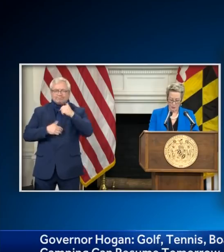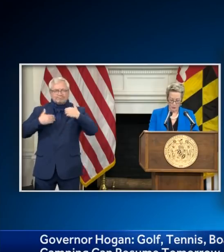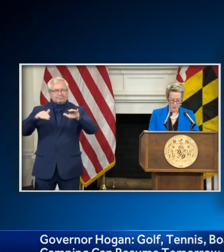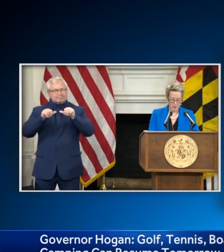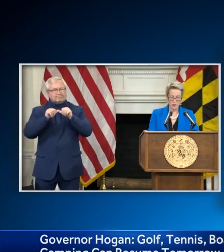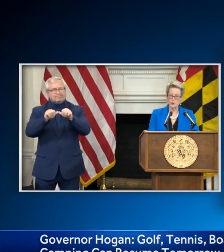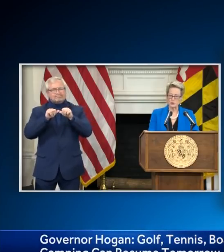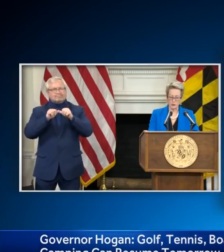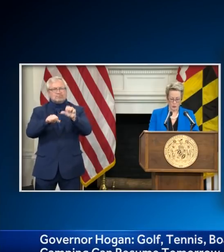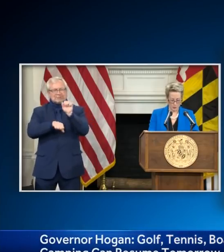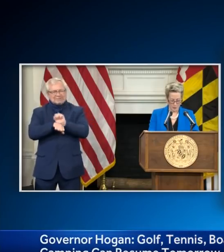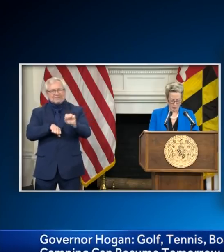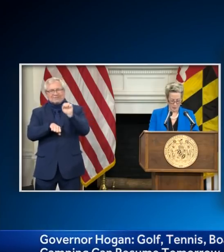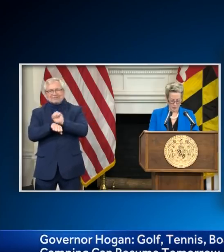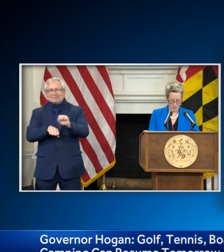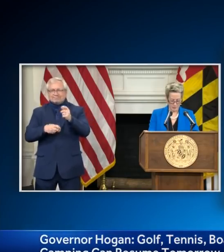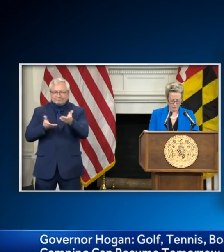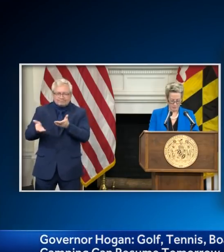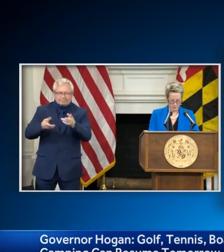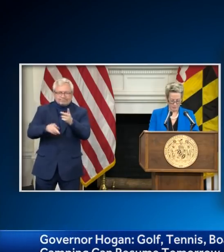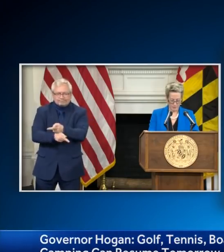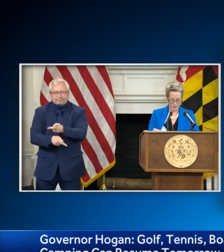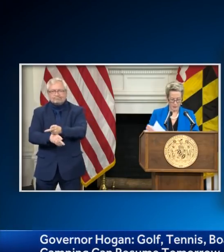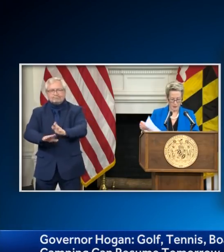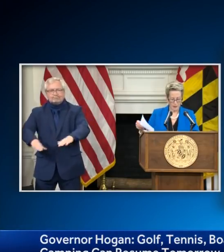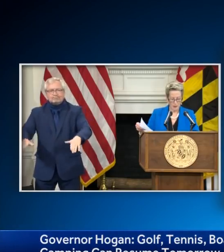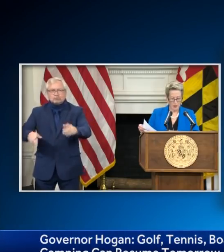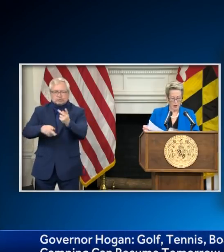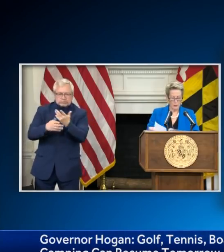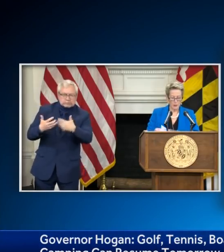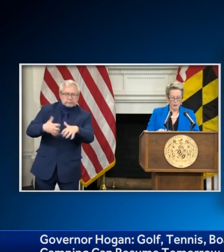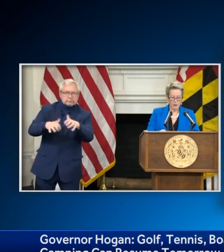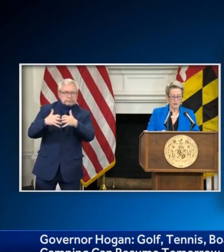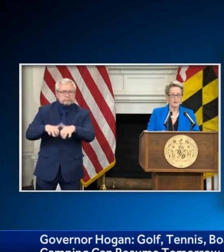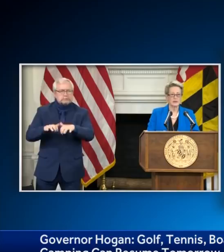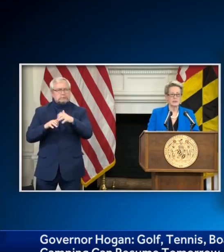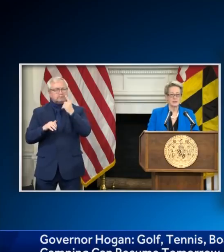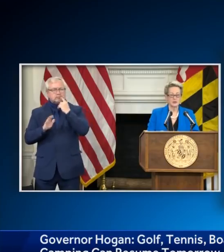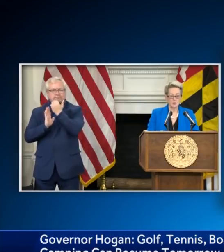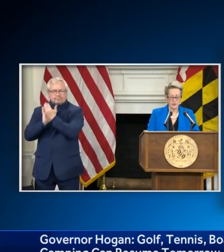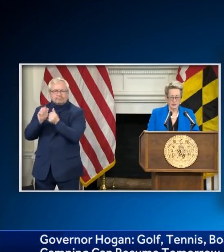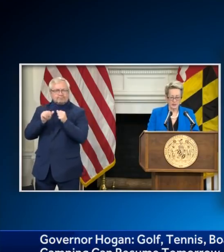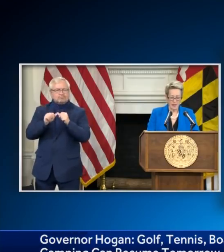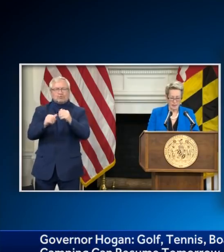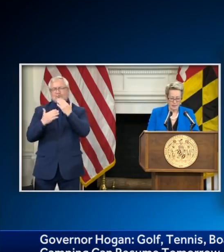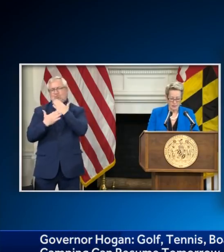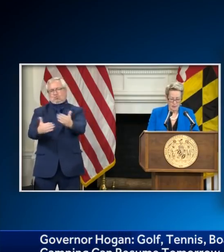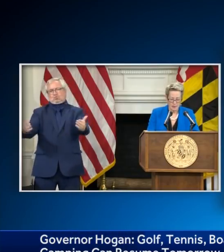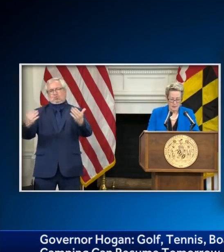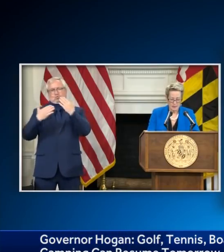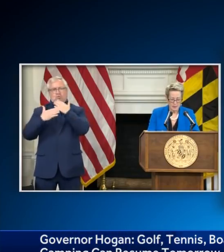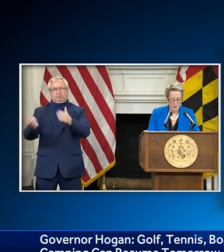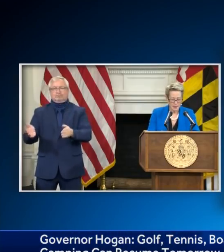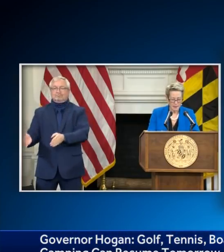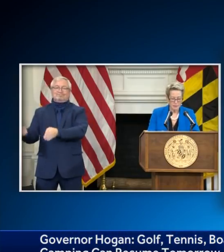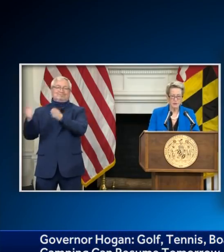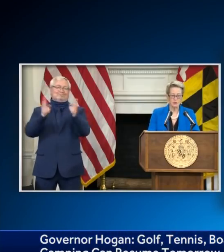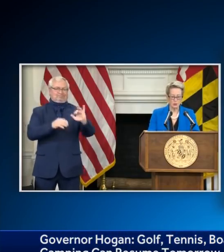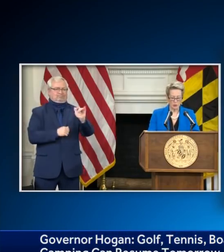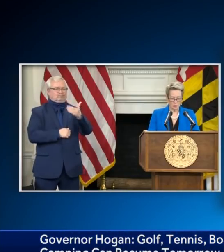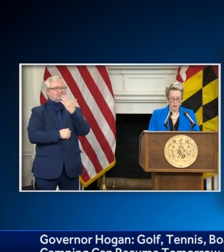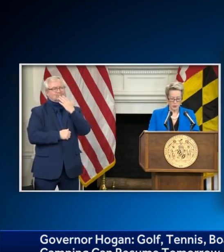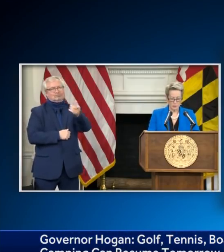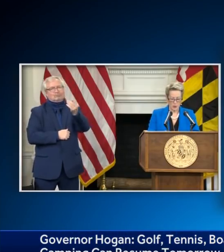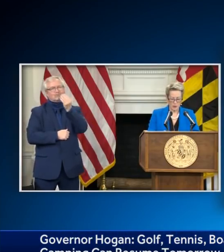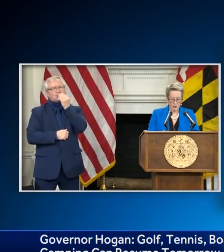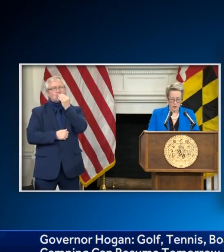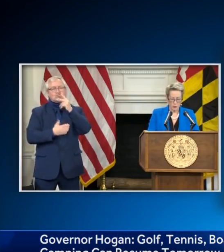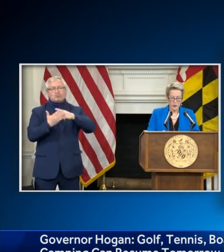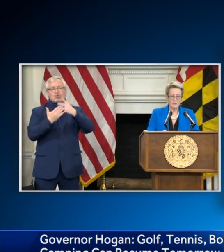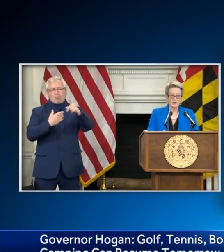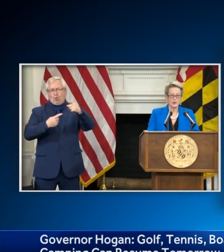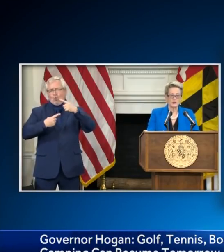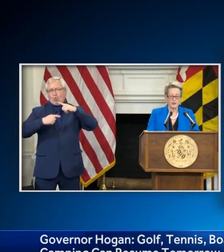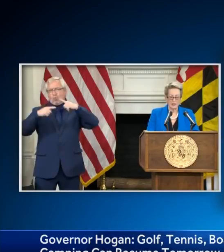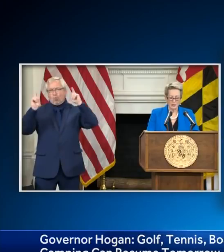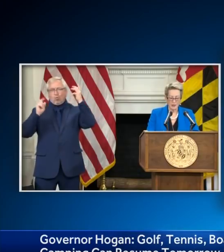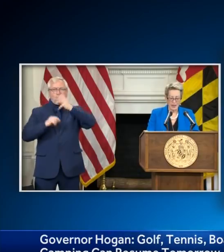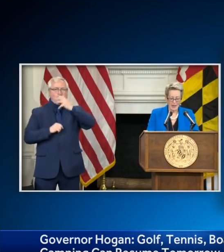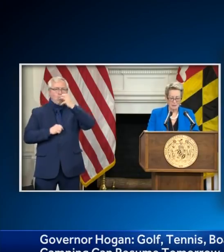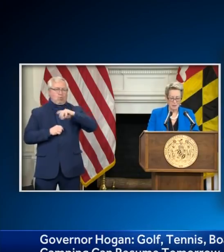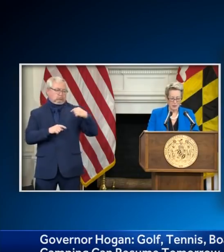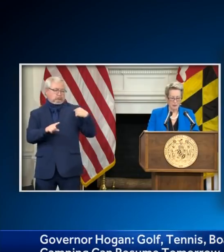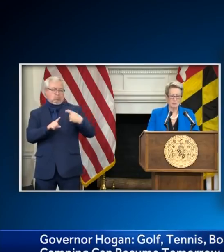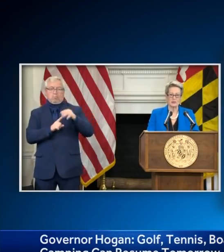I WANT TO THANK OUR PROVIDERS TO -- FOR THEIR CONTINUE TO SERVICE, AND FOR THEIR PATIENCE AS WE ALL WORK TOGETHER THROUGH THESE UNUSUAL CIRCUMSTANCES.